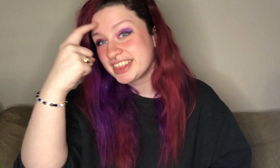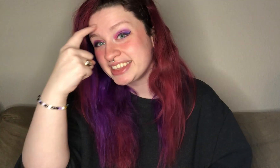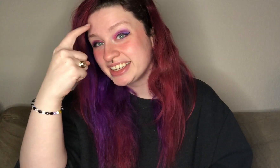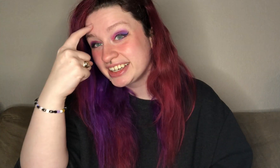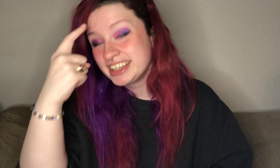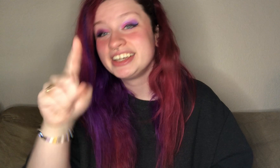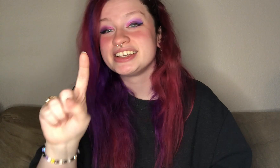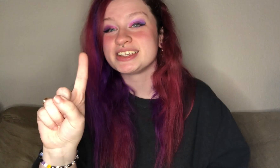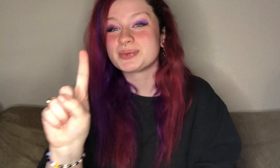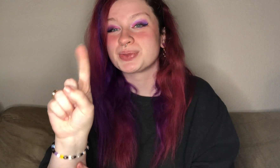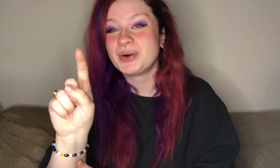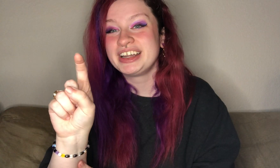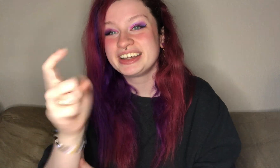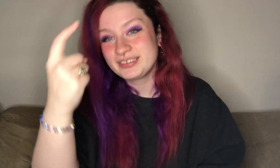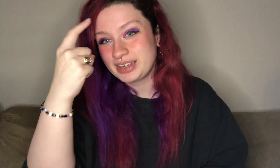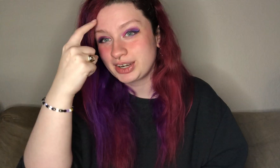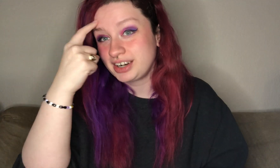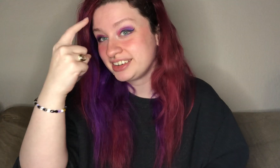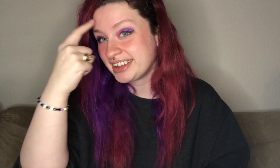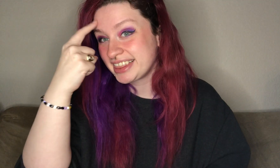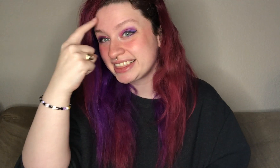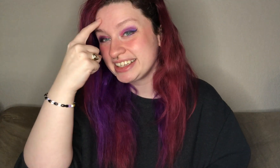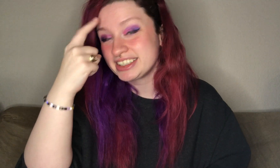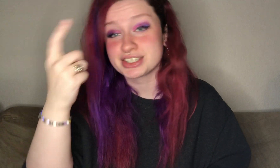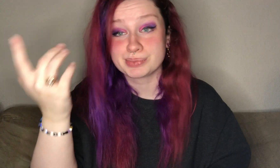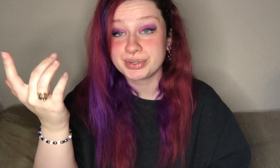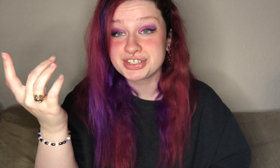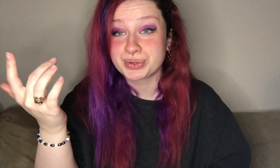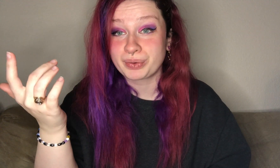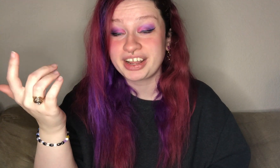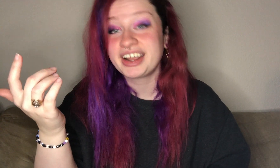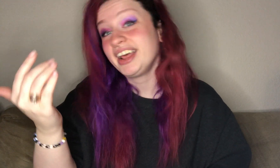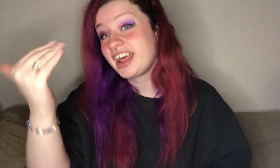think is with one finger think just point to your brain